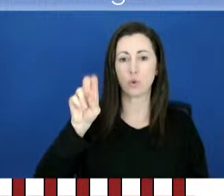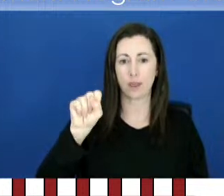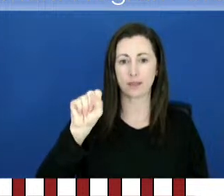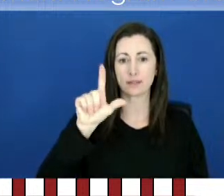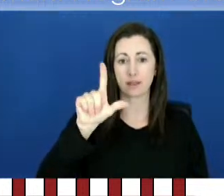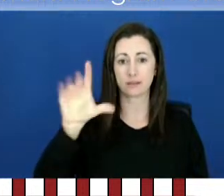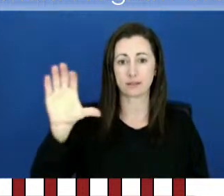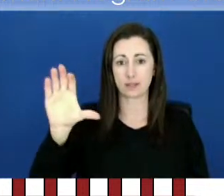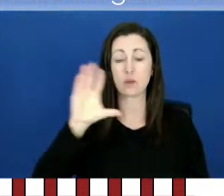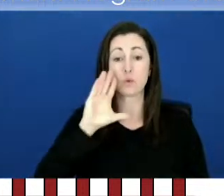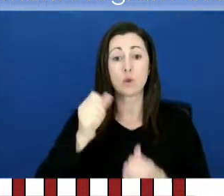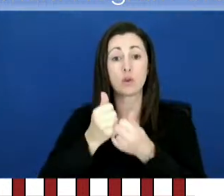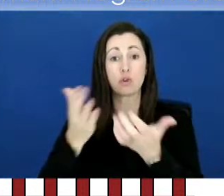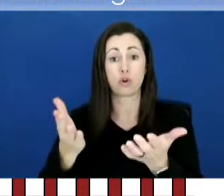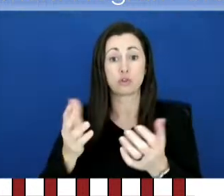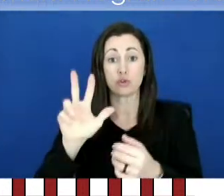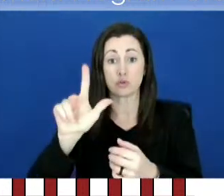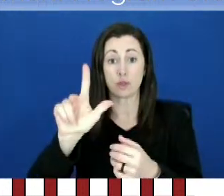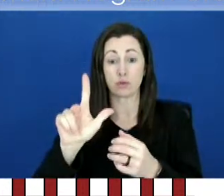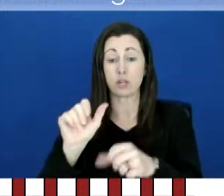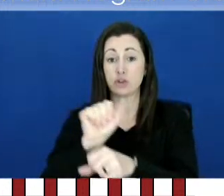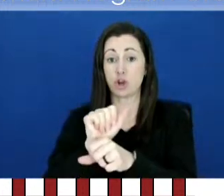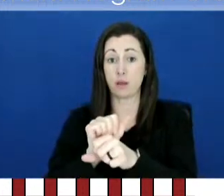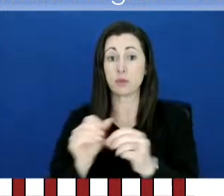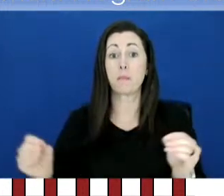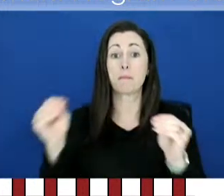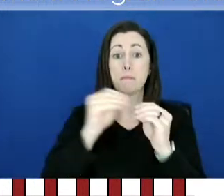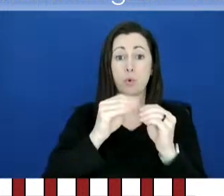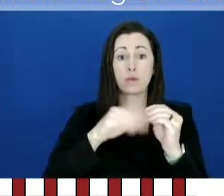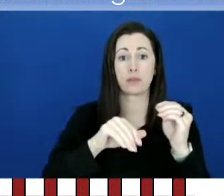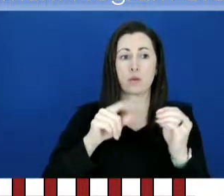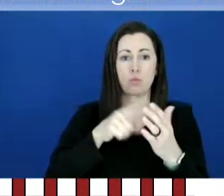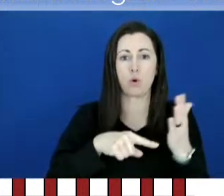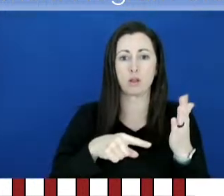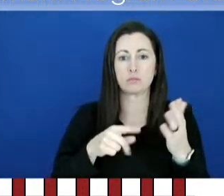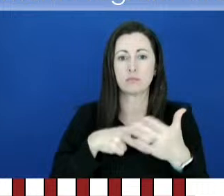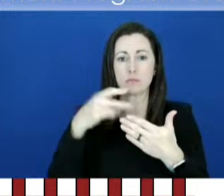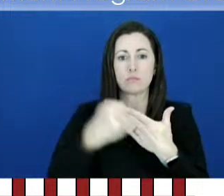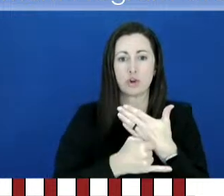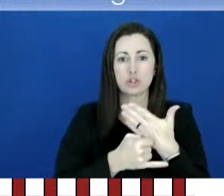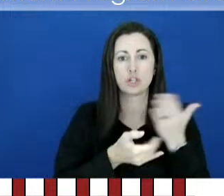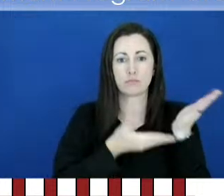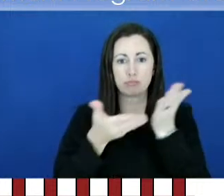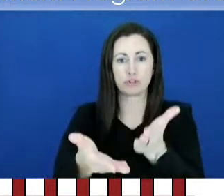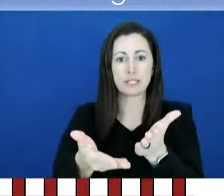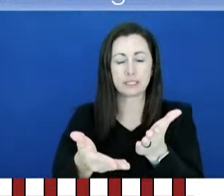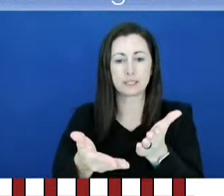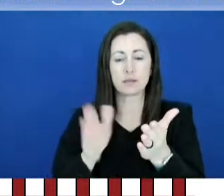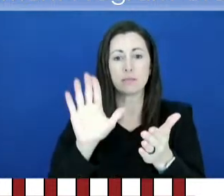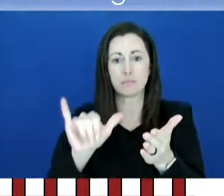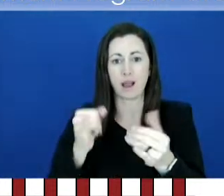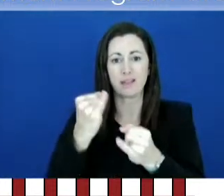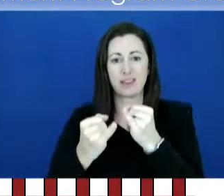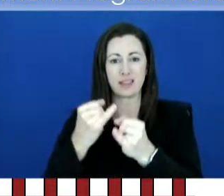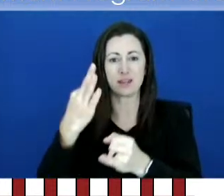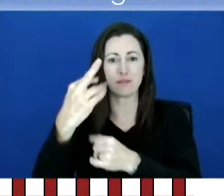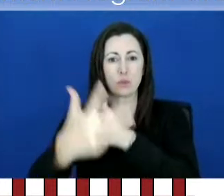HSPUS LLC IS EXPECTED TO INDUCE